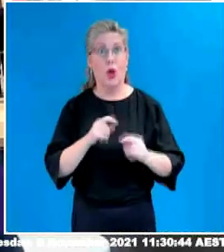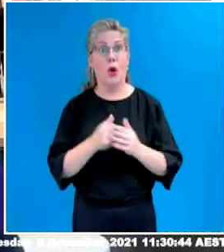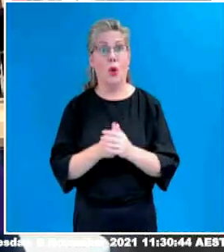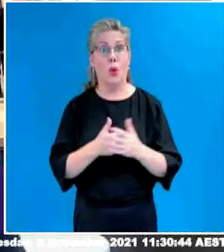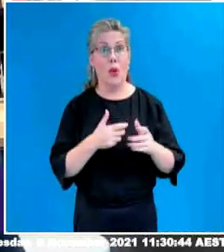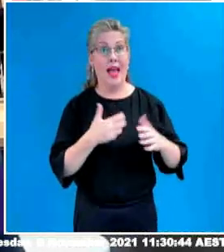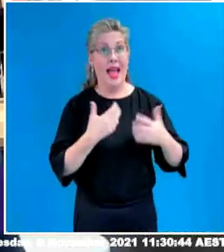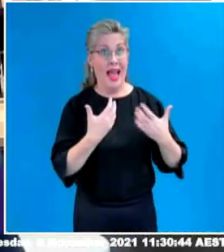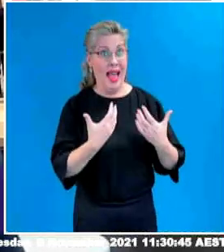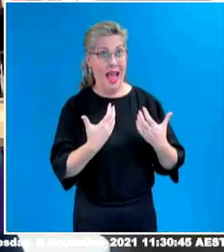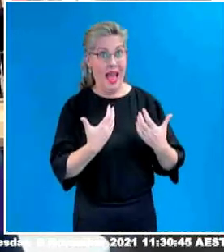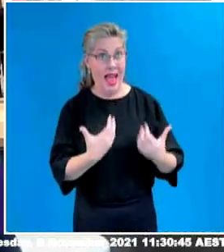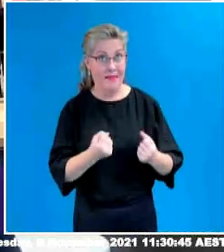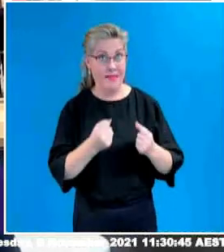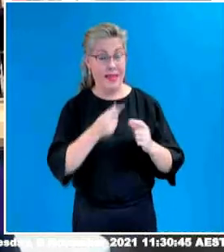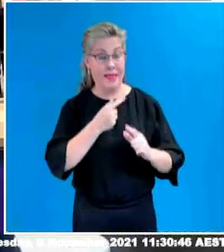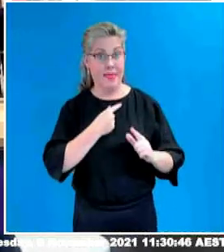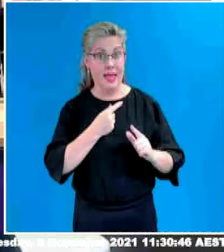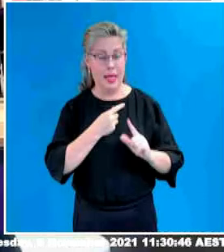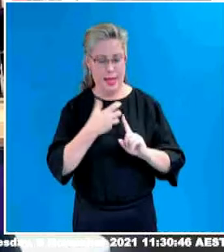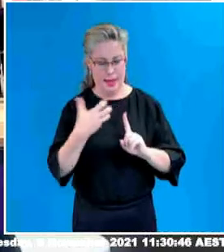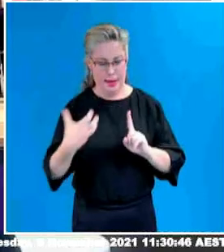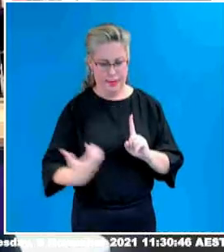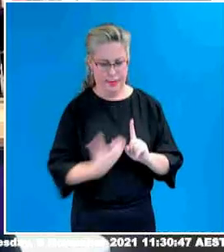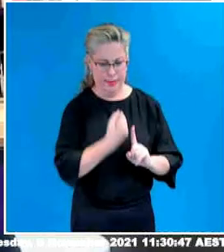that require and mandate human rights due diligence.